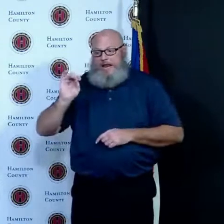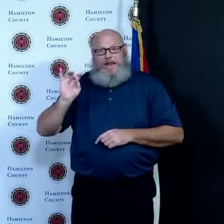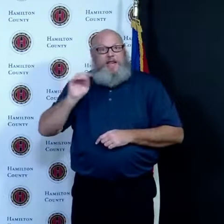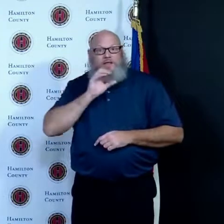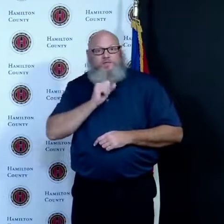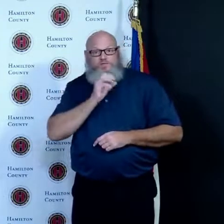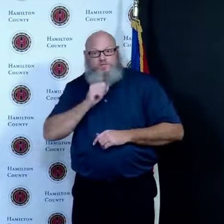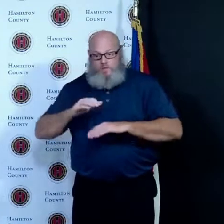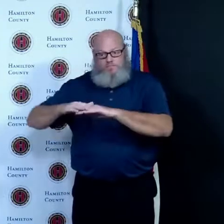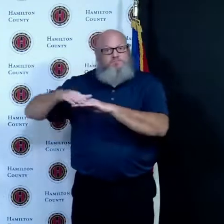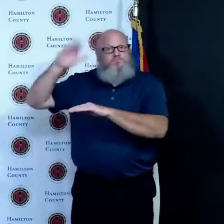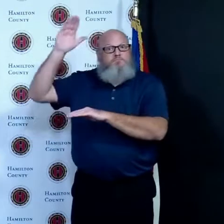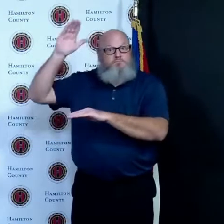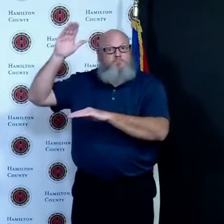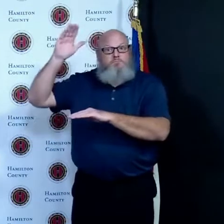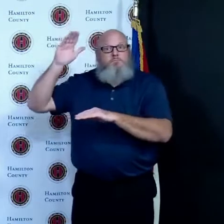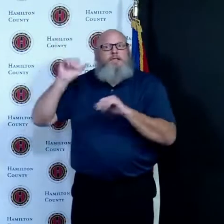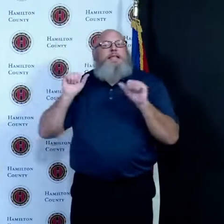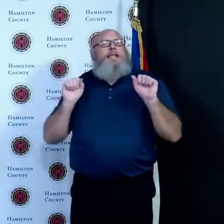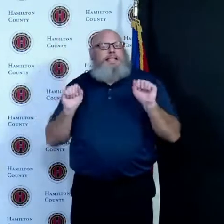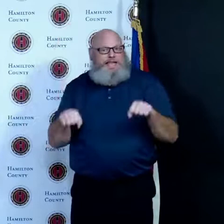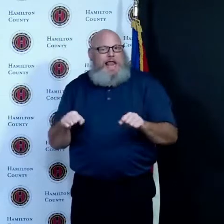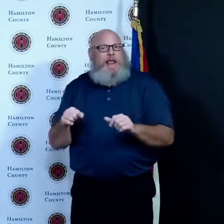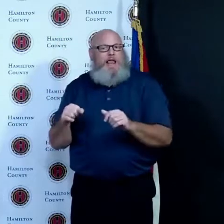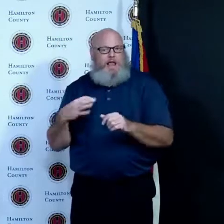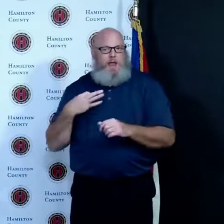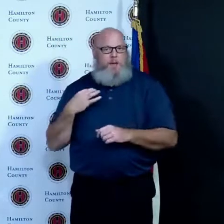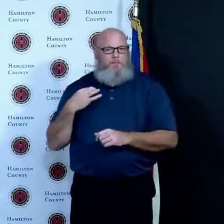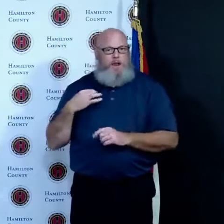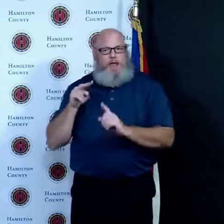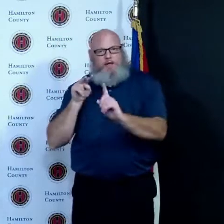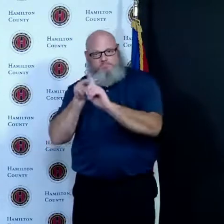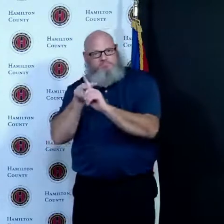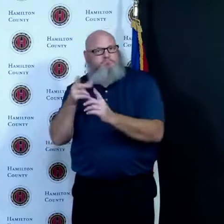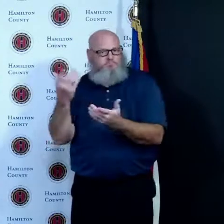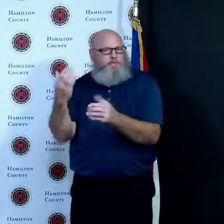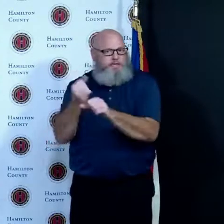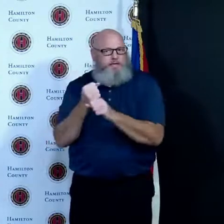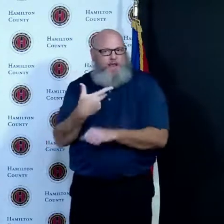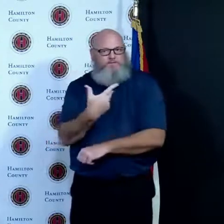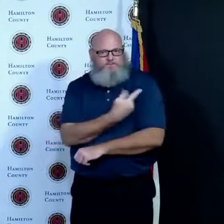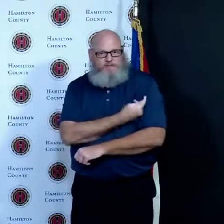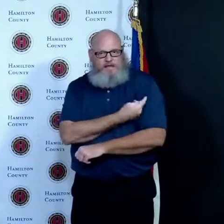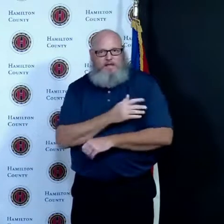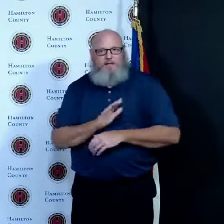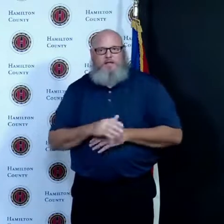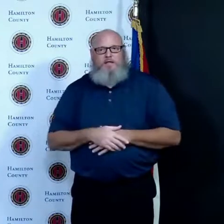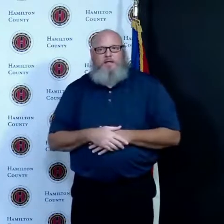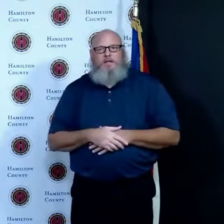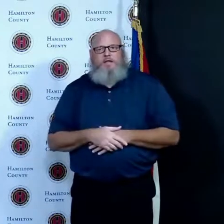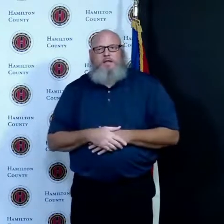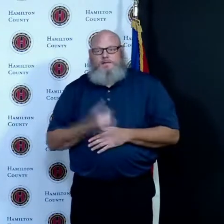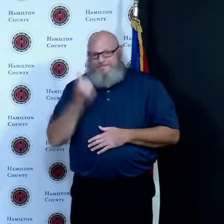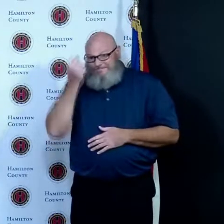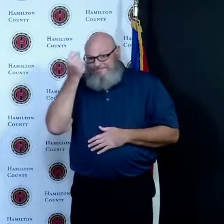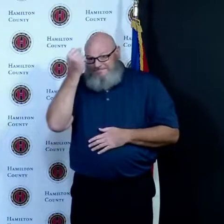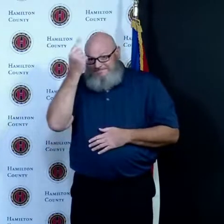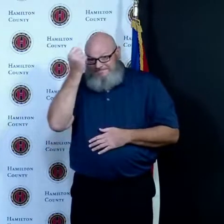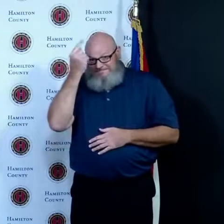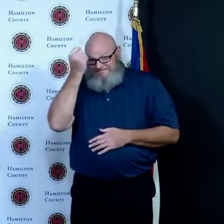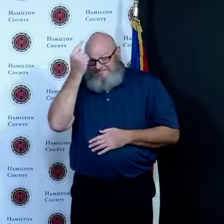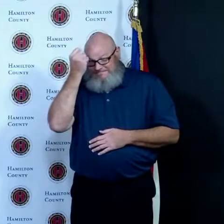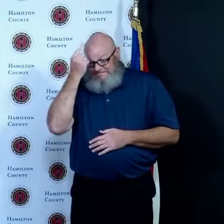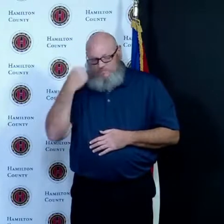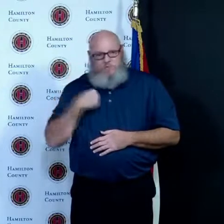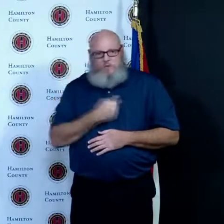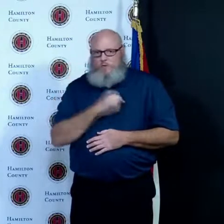will get the vaccine they won't we are not getting enough doses to make that happen if we did I mean